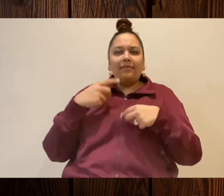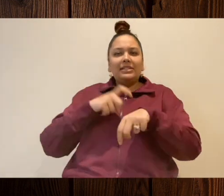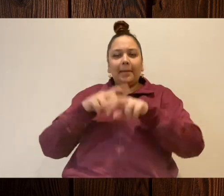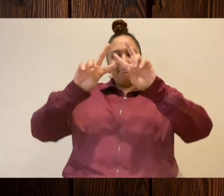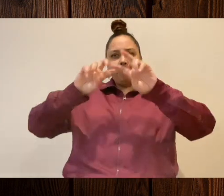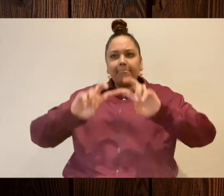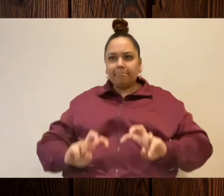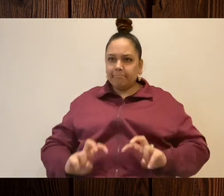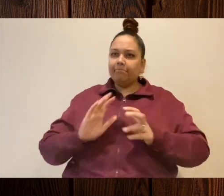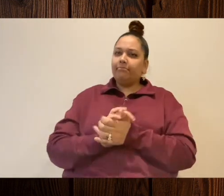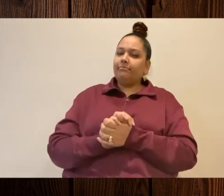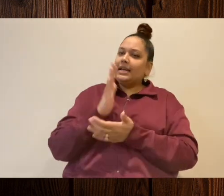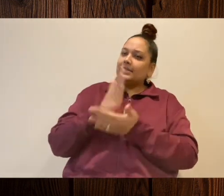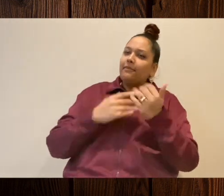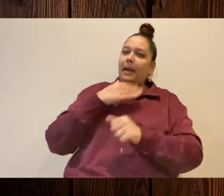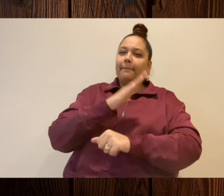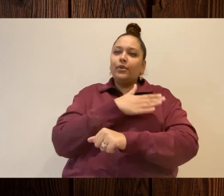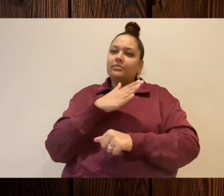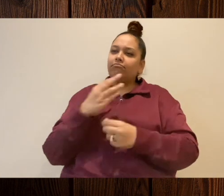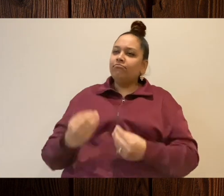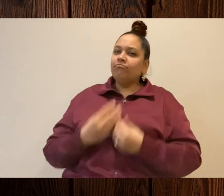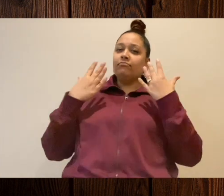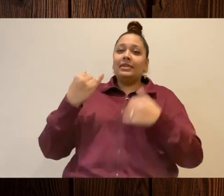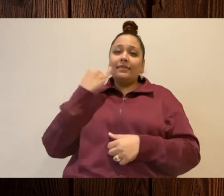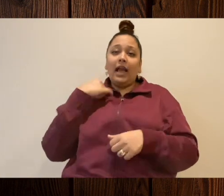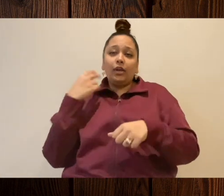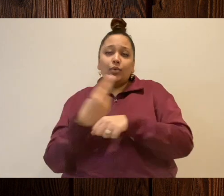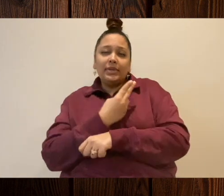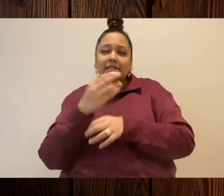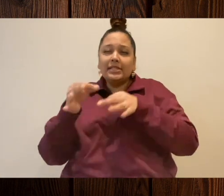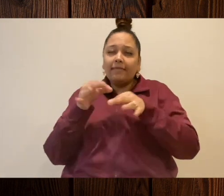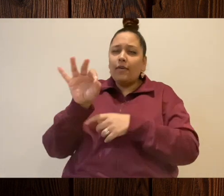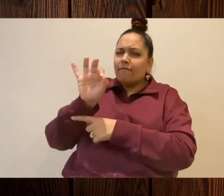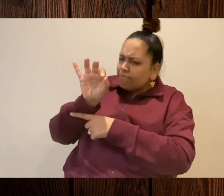we're doing.’ But then, you know, in thinking a little bit about